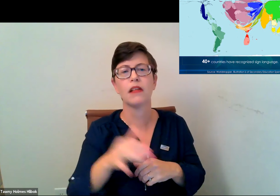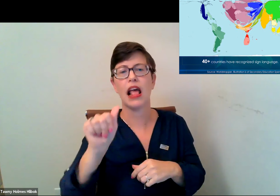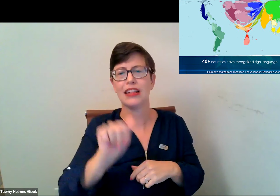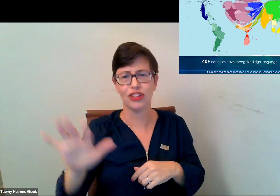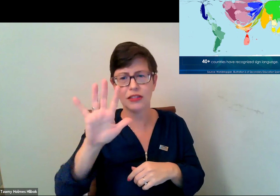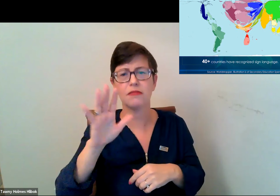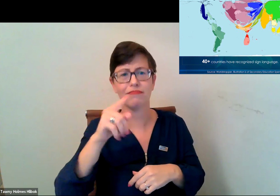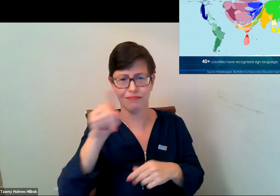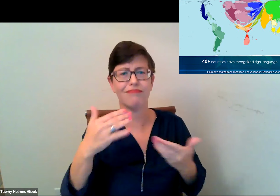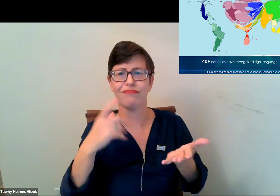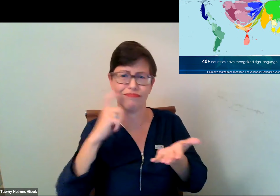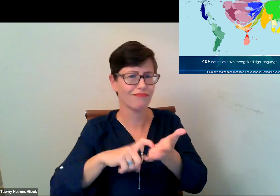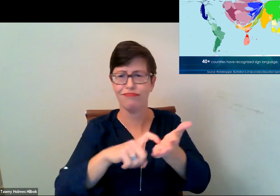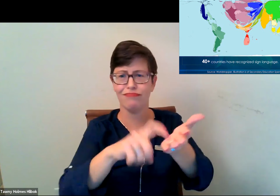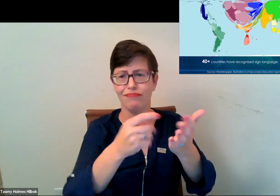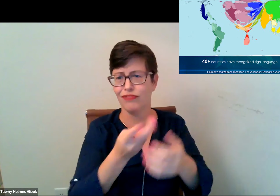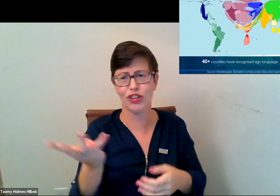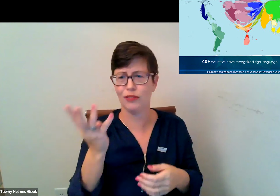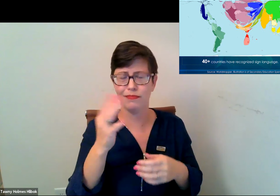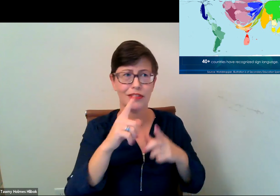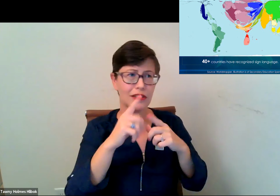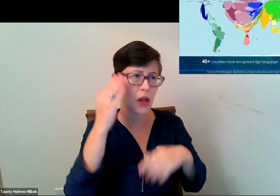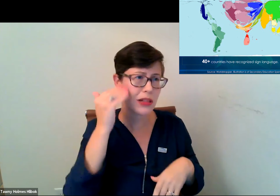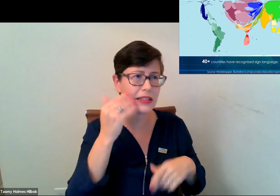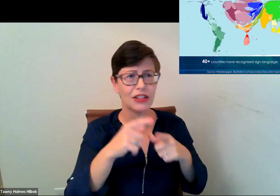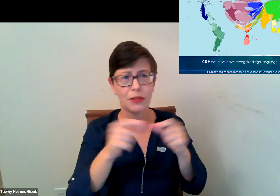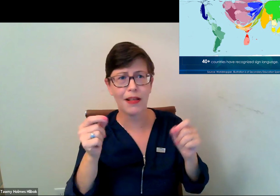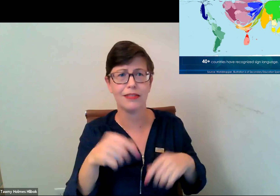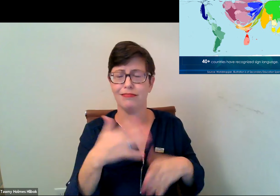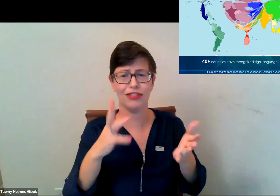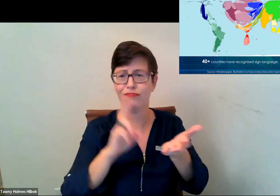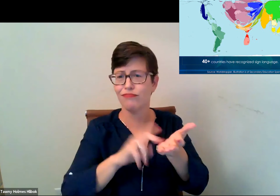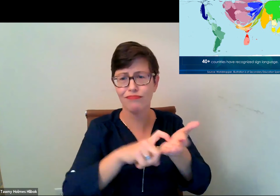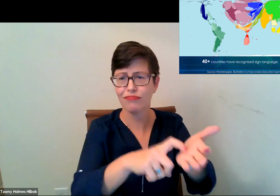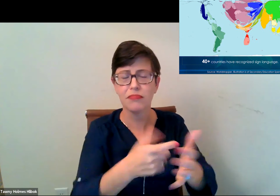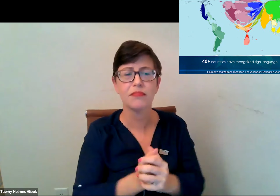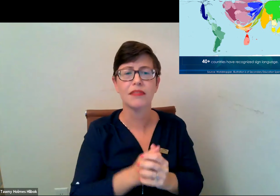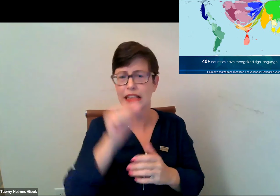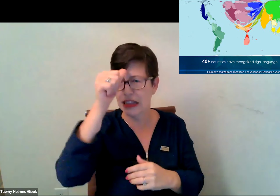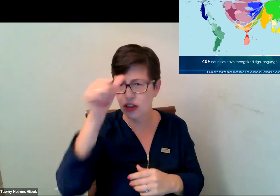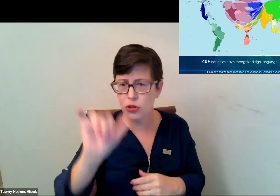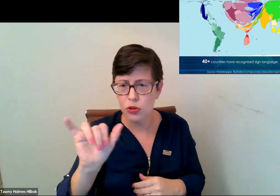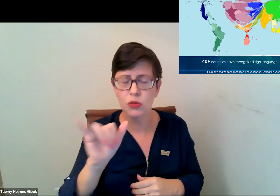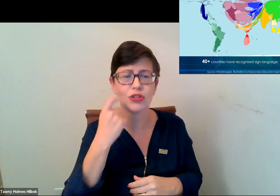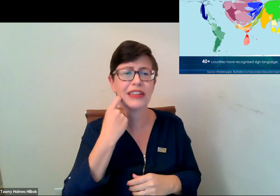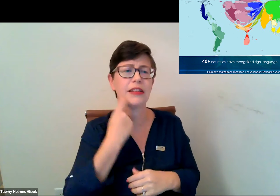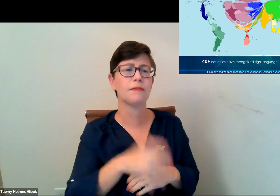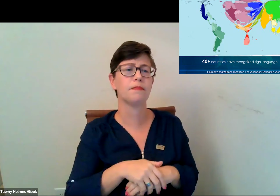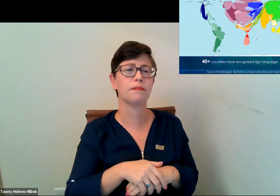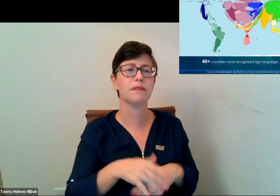We are seeing some increases we look over at Asia and we recognize that in Korea and Japan many also have signed on to the ratification